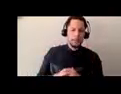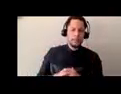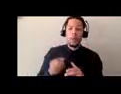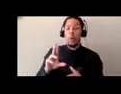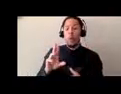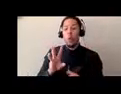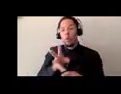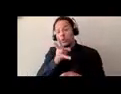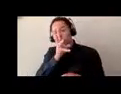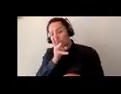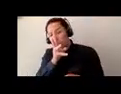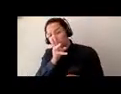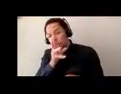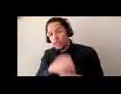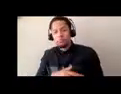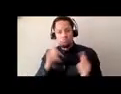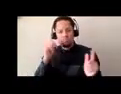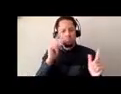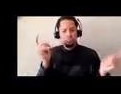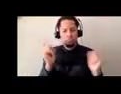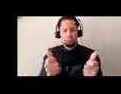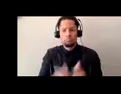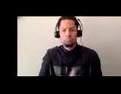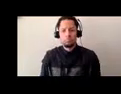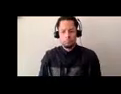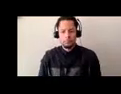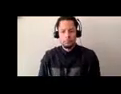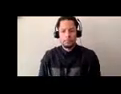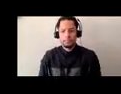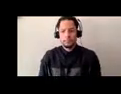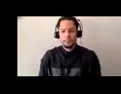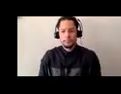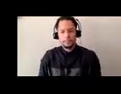feels good for you.